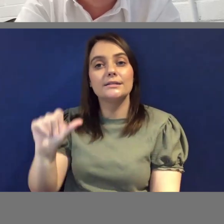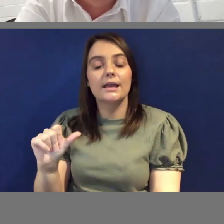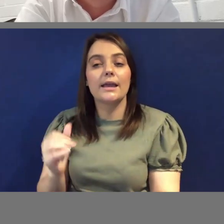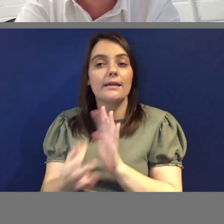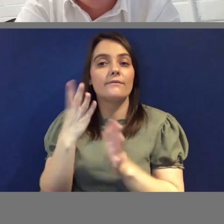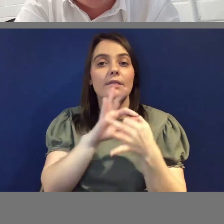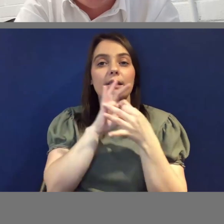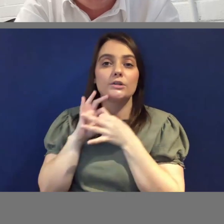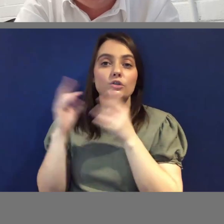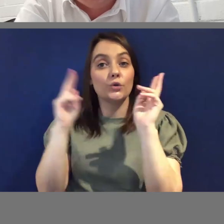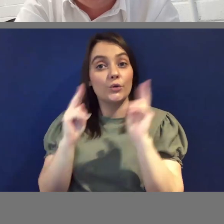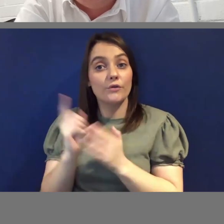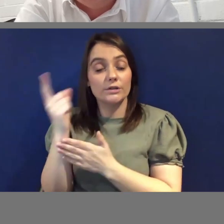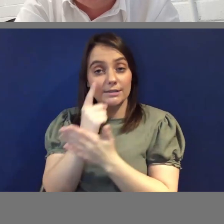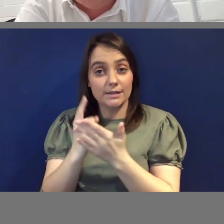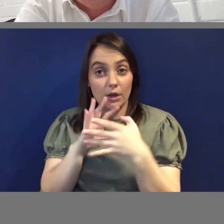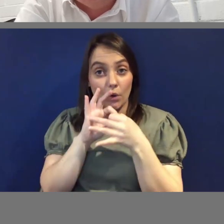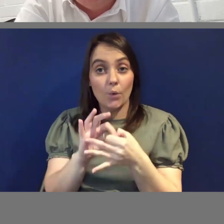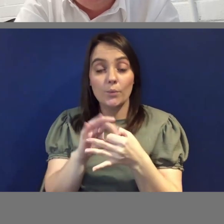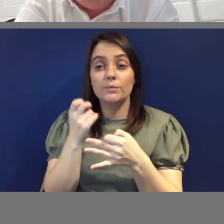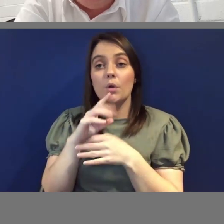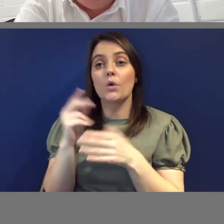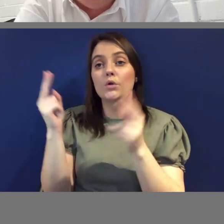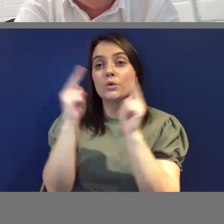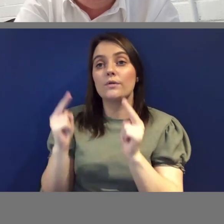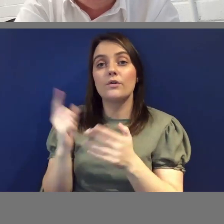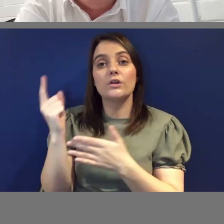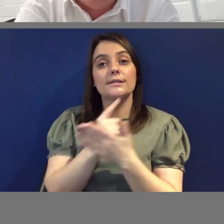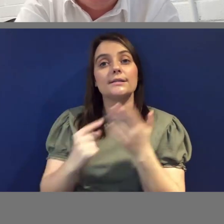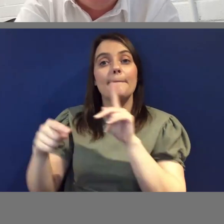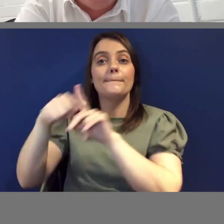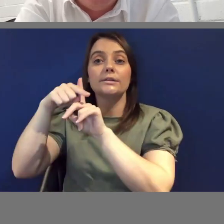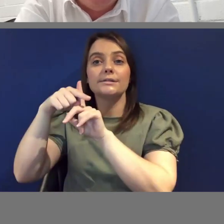Design Homes or Universal Design plus guidelines and again you can see here look the these are some